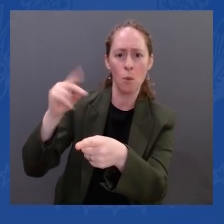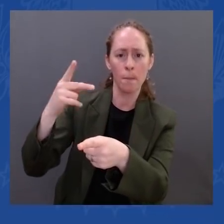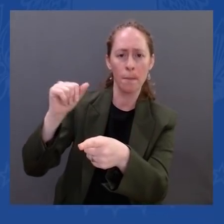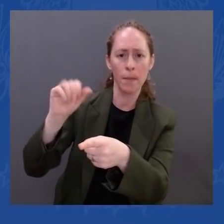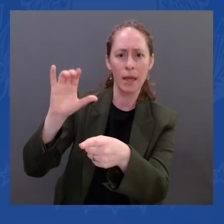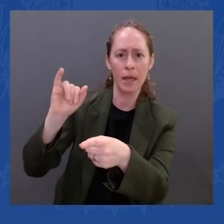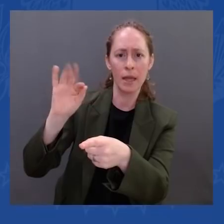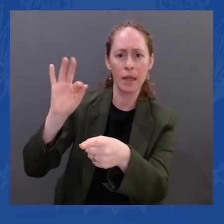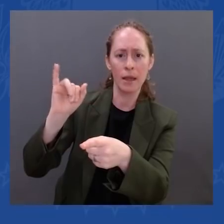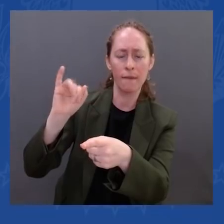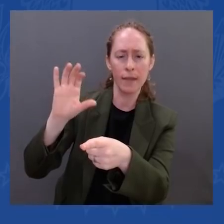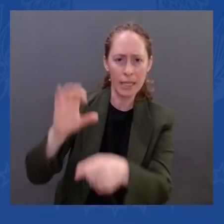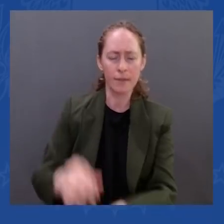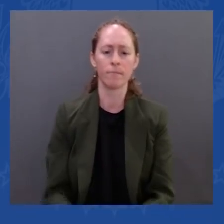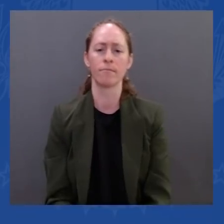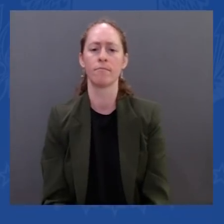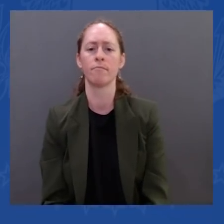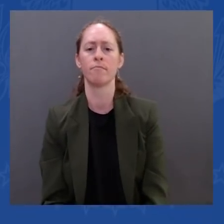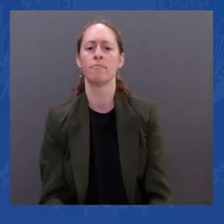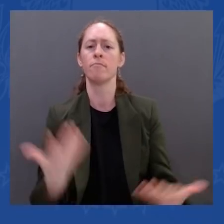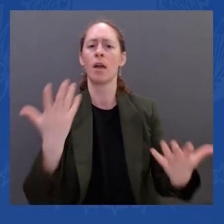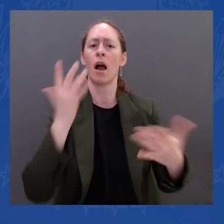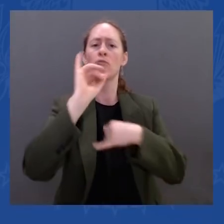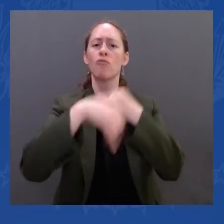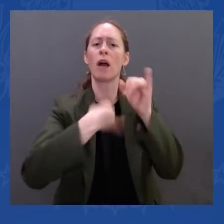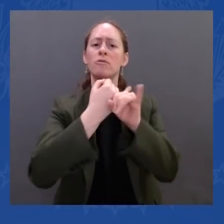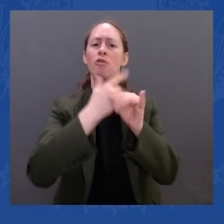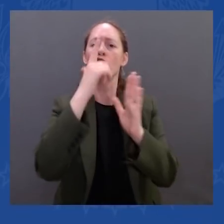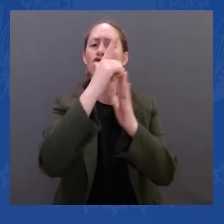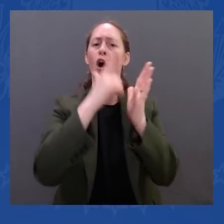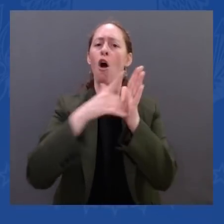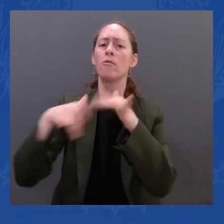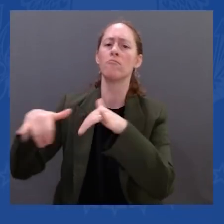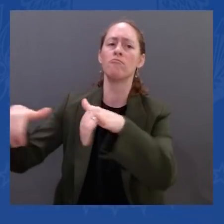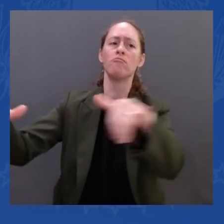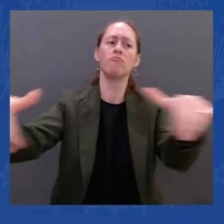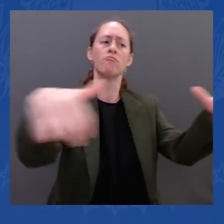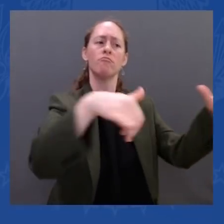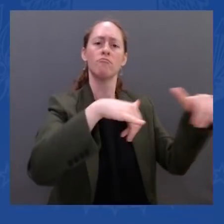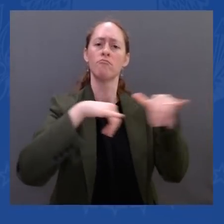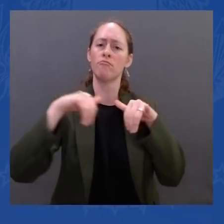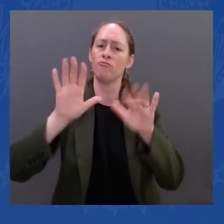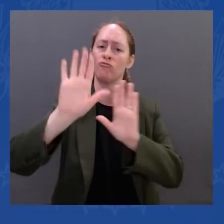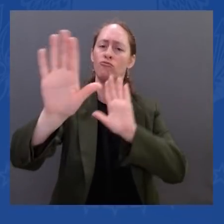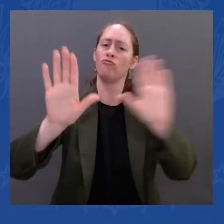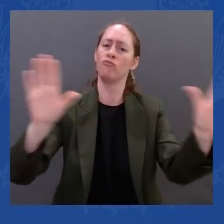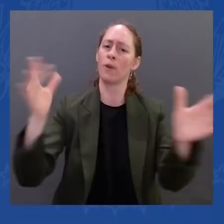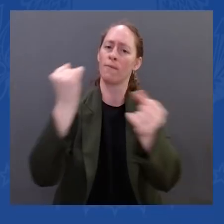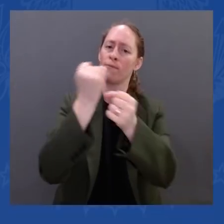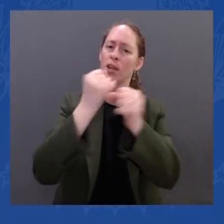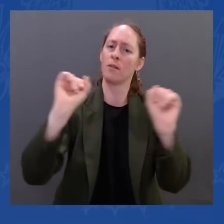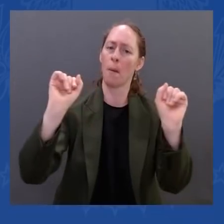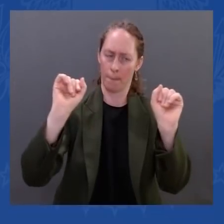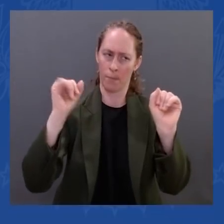Under the current situation of international affairs, which may be described as the end of the post-Cold